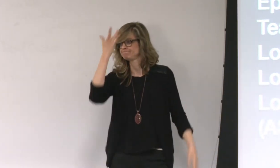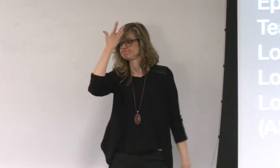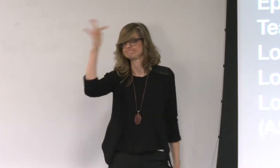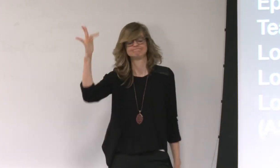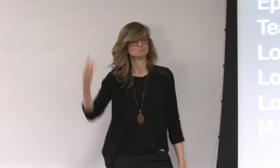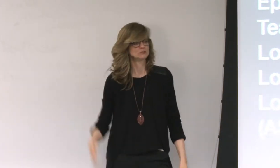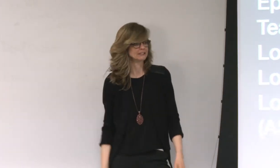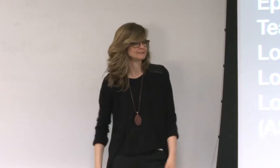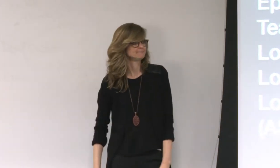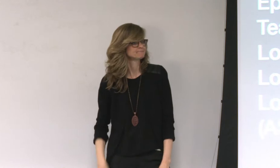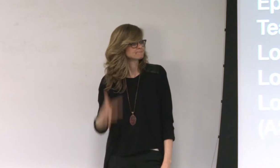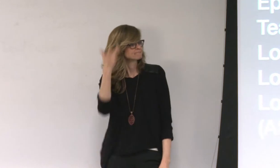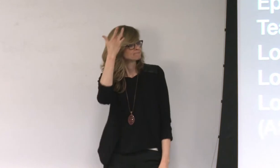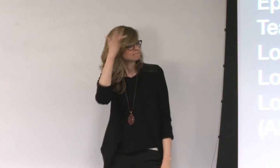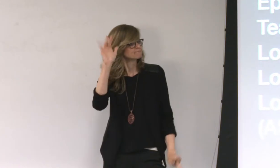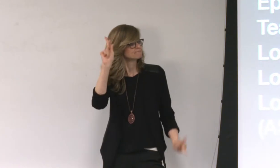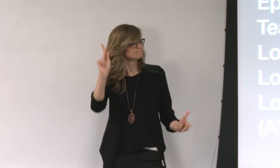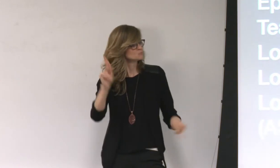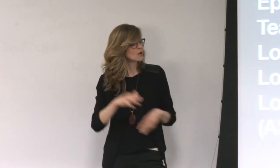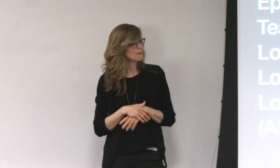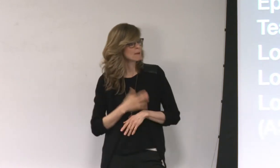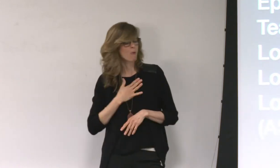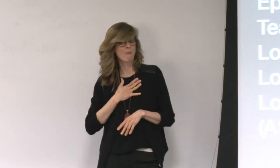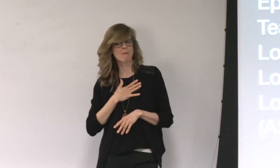WHO WERE UTTERLY BRILLIANT PEOPLE.